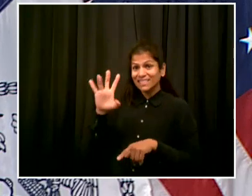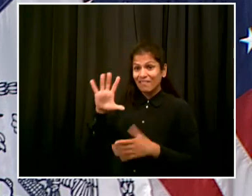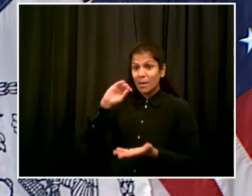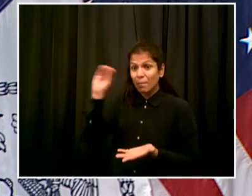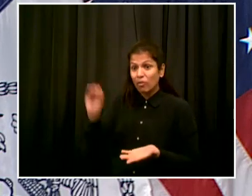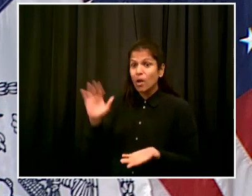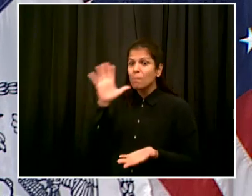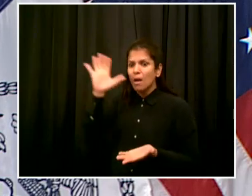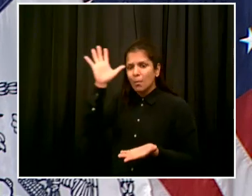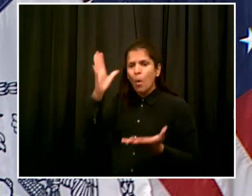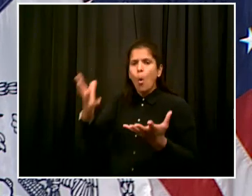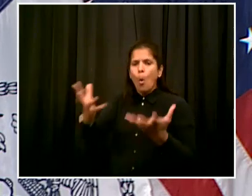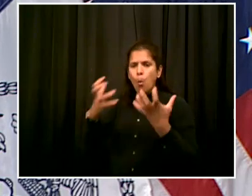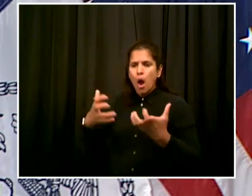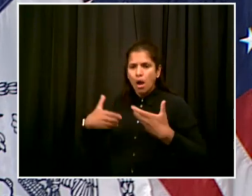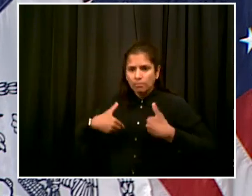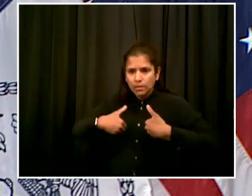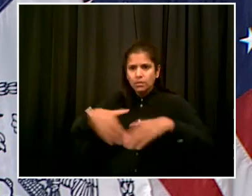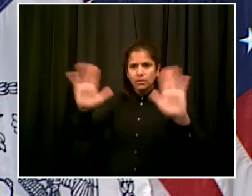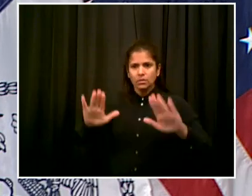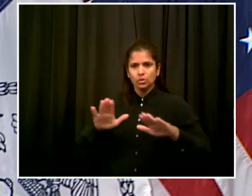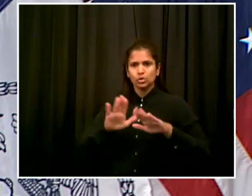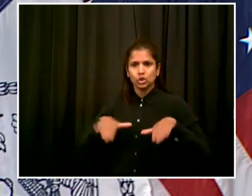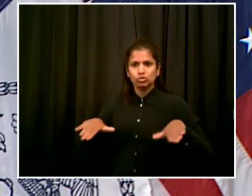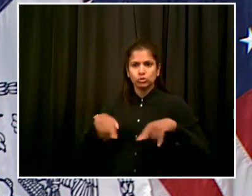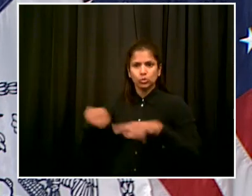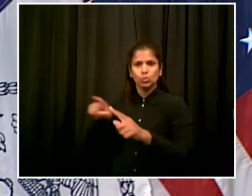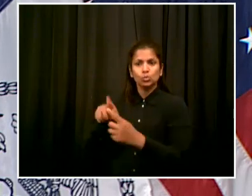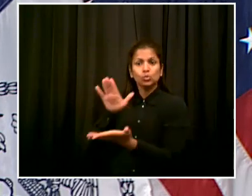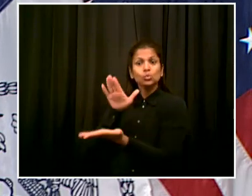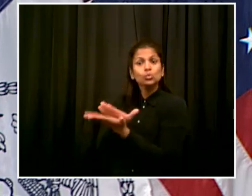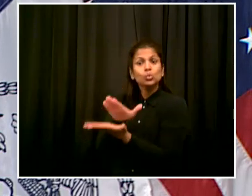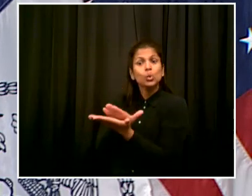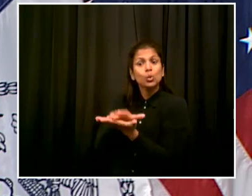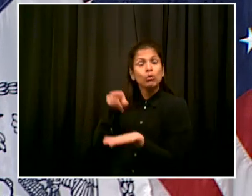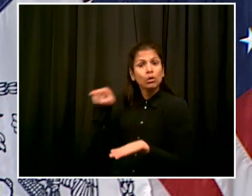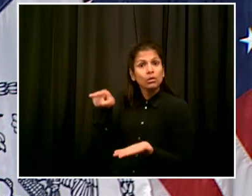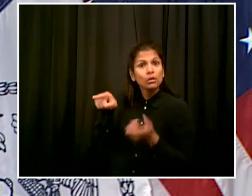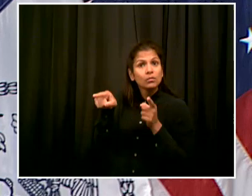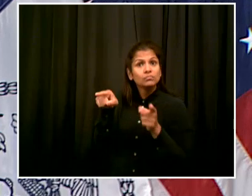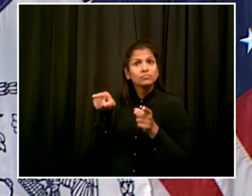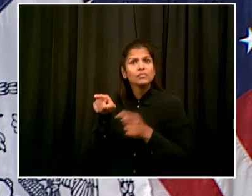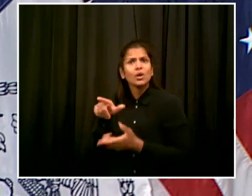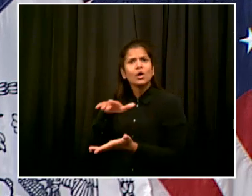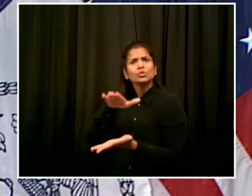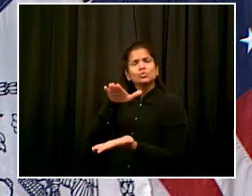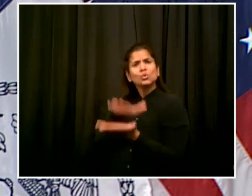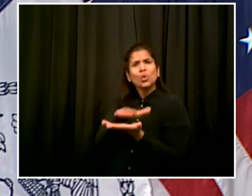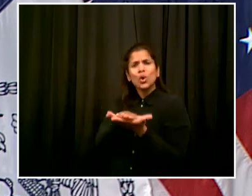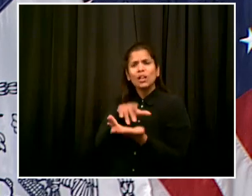HAVE SAID THEY WANT KIDS BACK IN SCHOOL AND TO DO BETTER EDUCATIONALLY